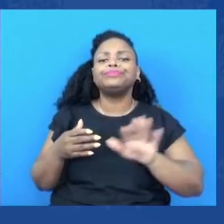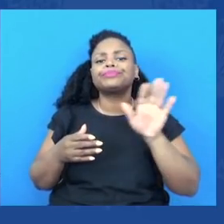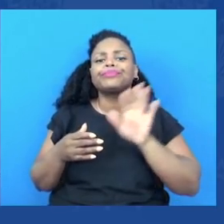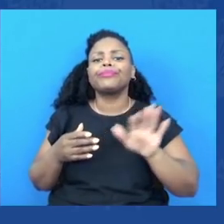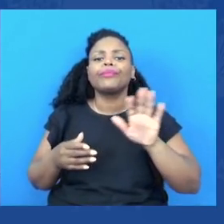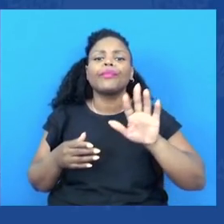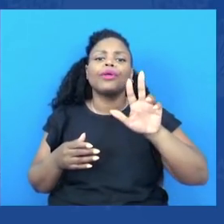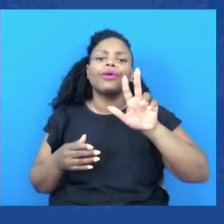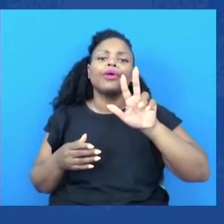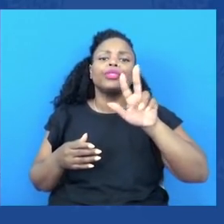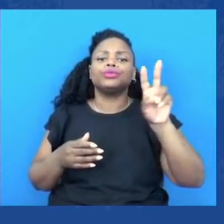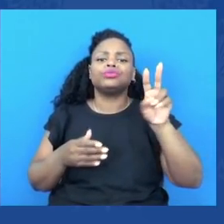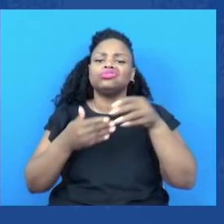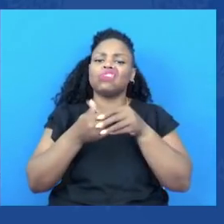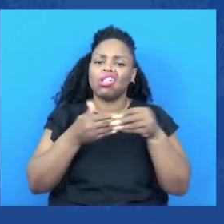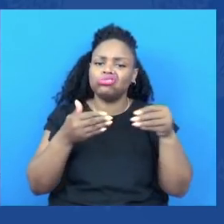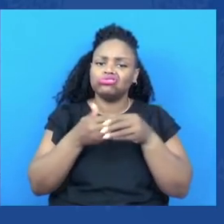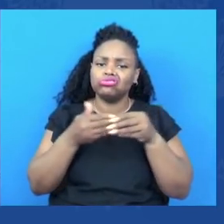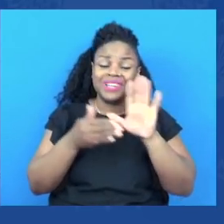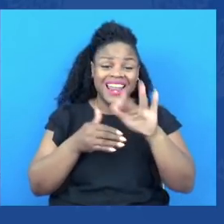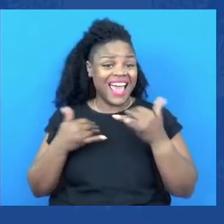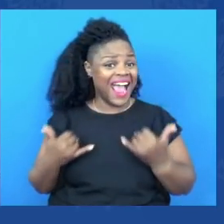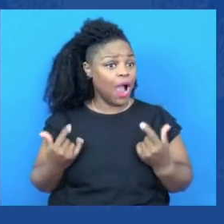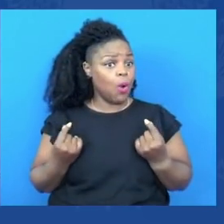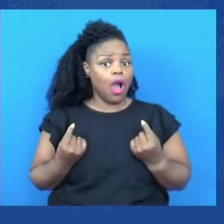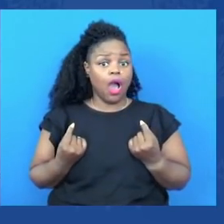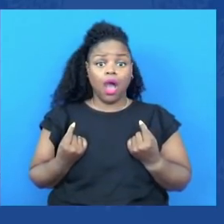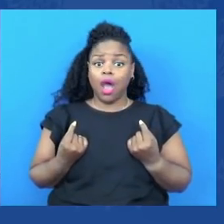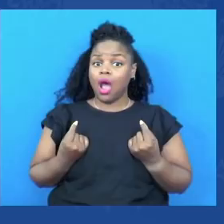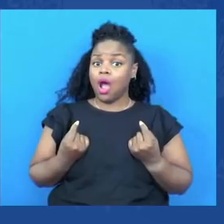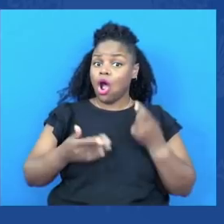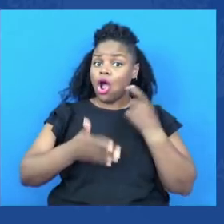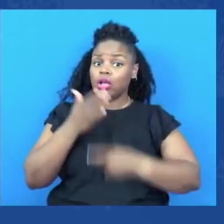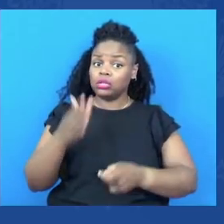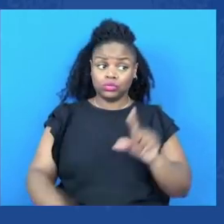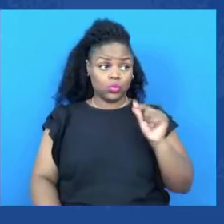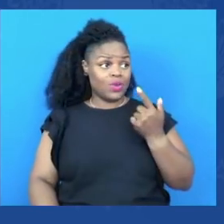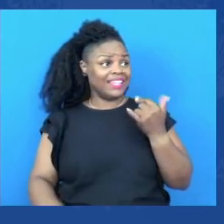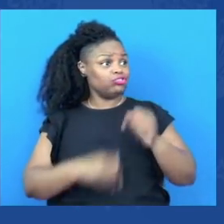no changes -- costs $280 per bottle.